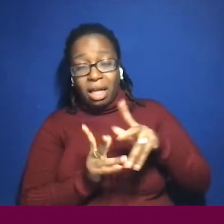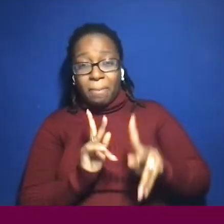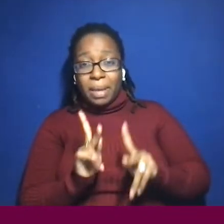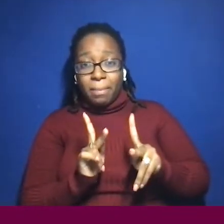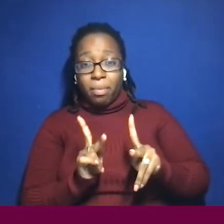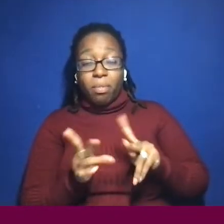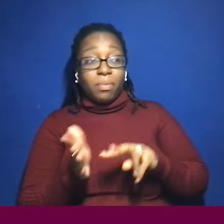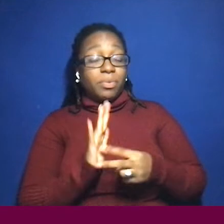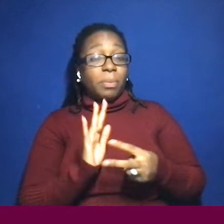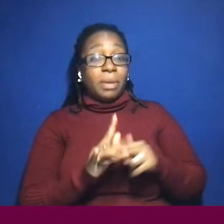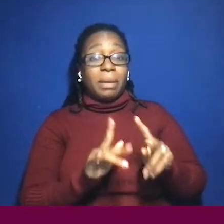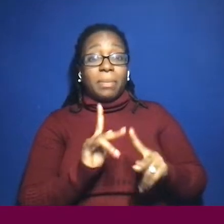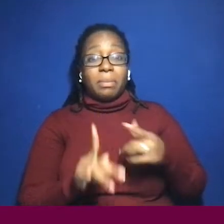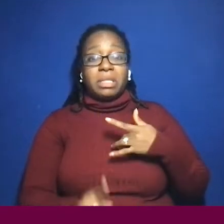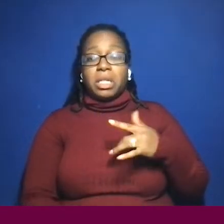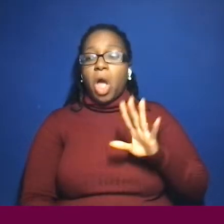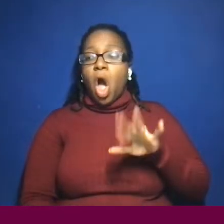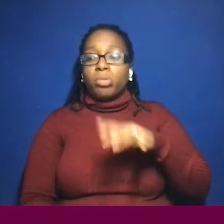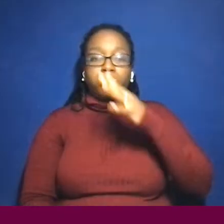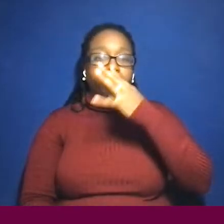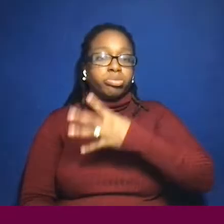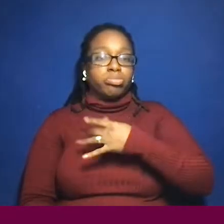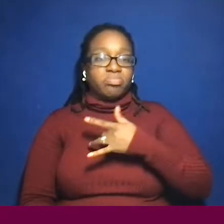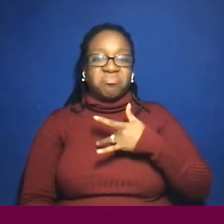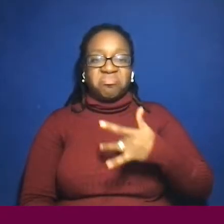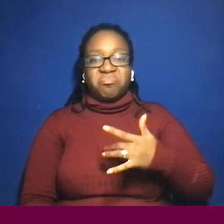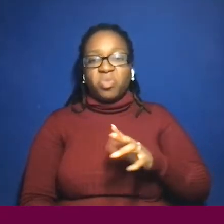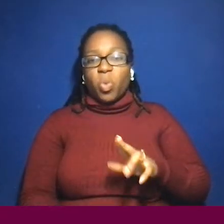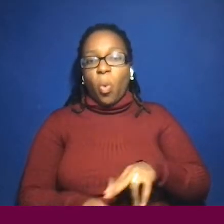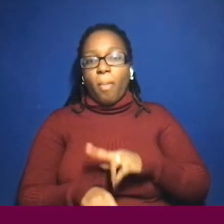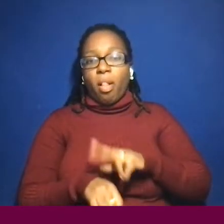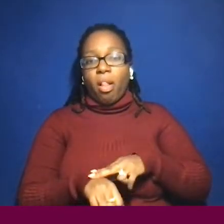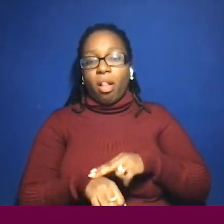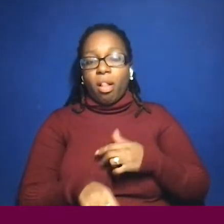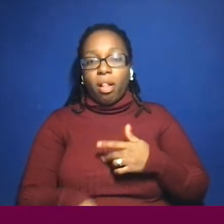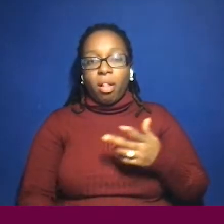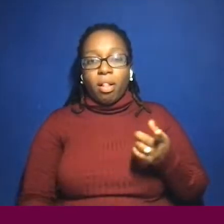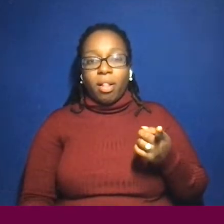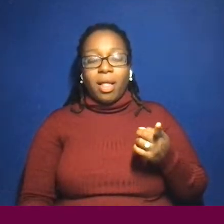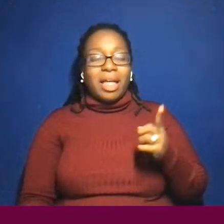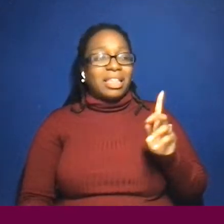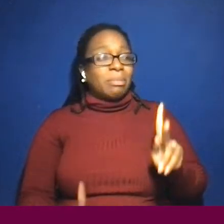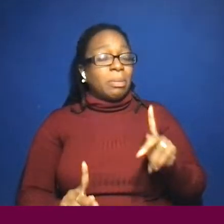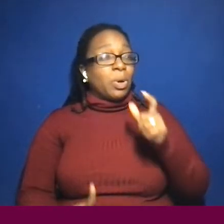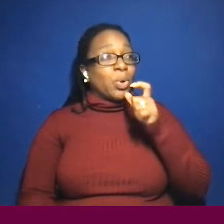people who are temporarily able. Marcie Roth: